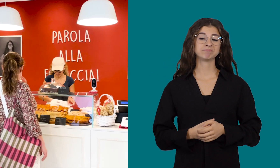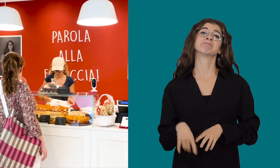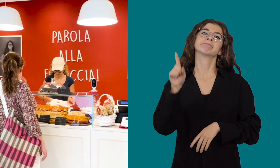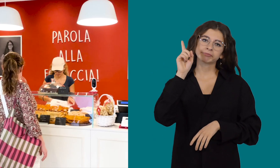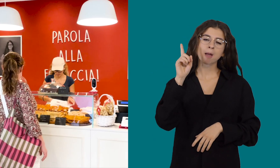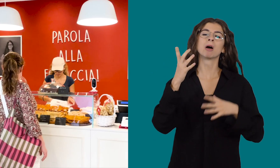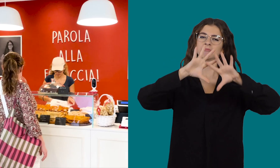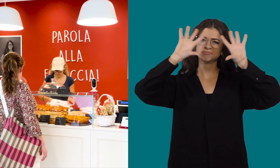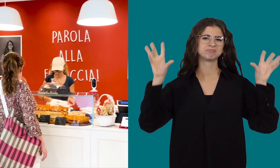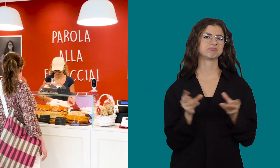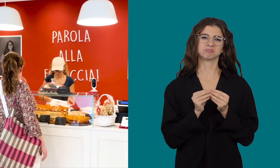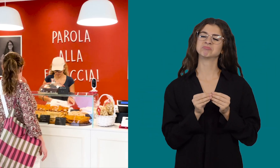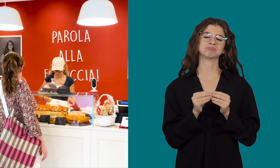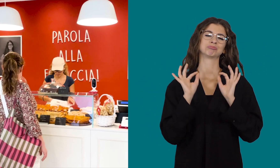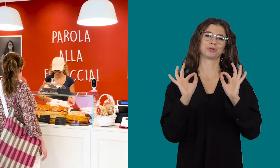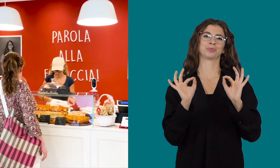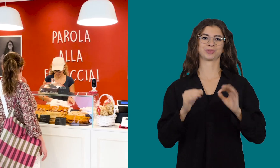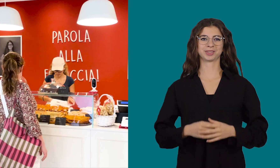Bun generally speaking, Alice is fine.